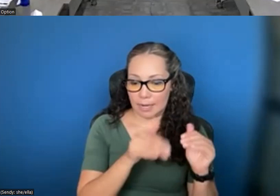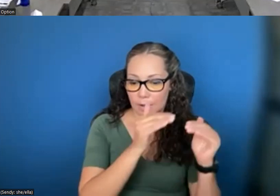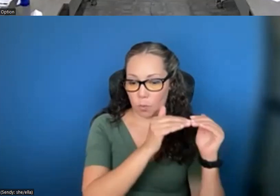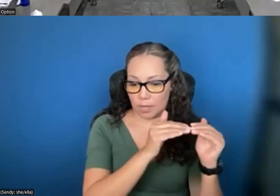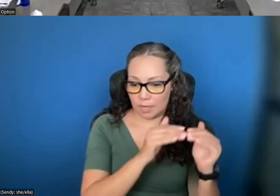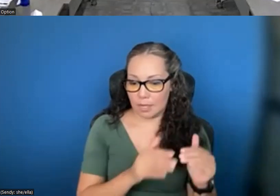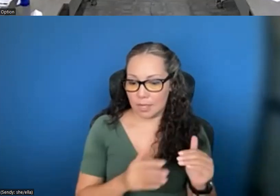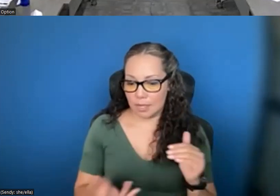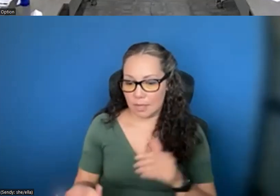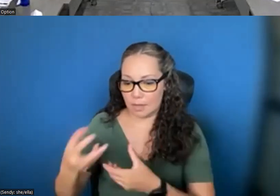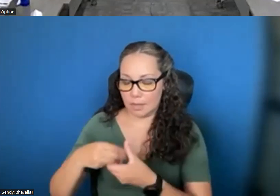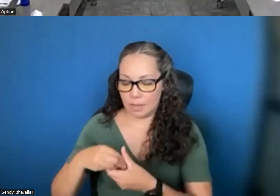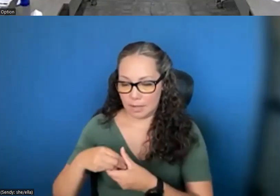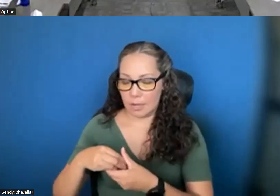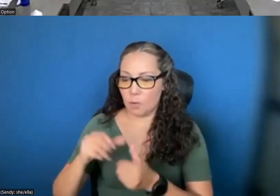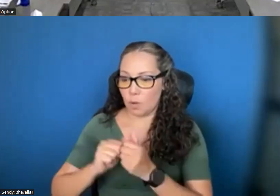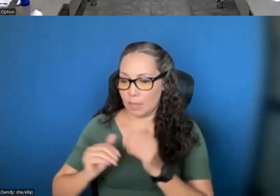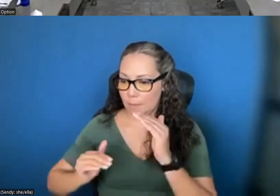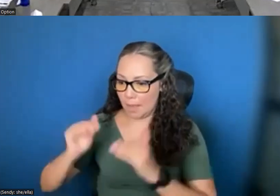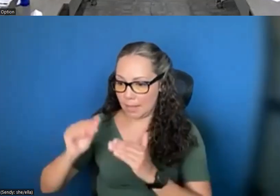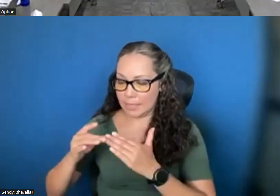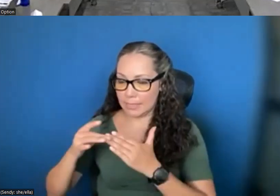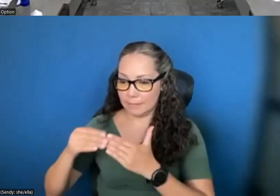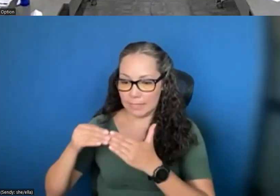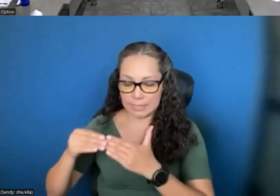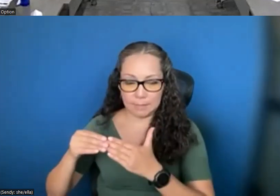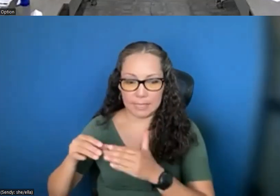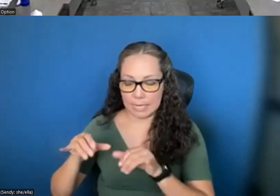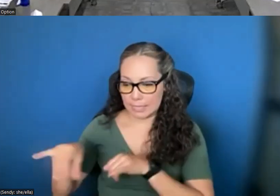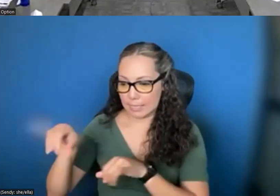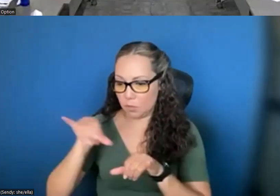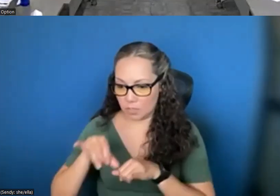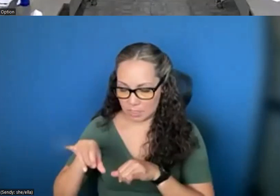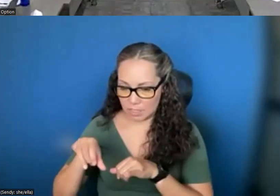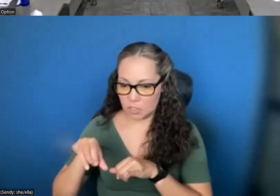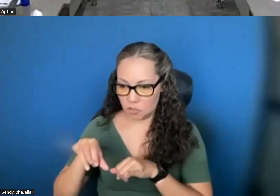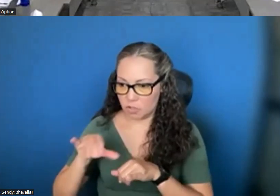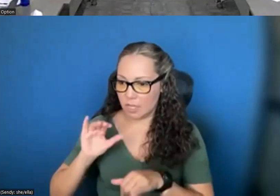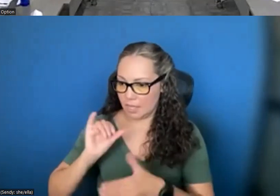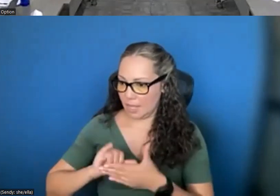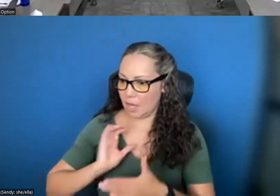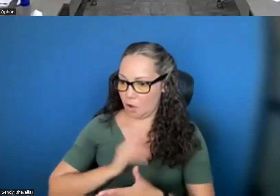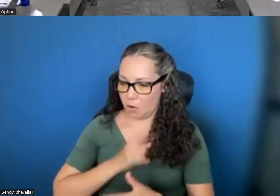balance flexibility and standardization um it feels like those are absolutely you